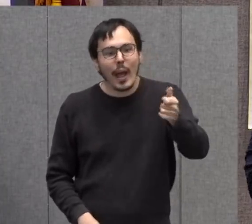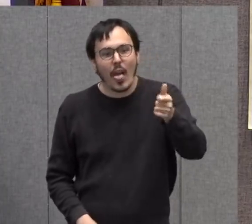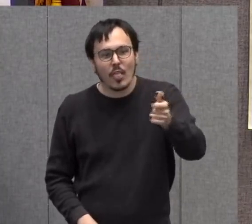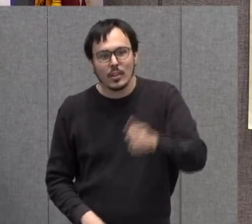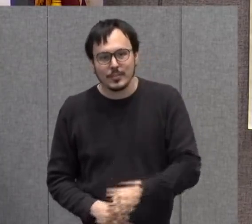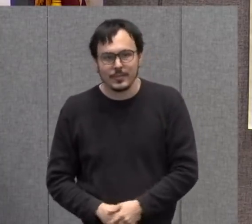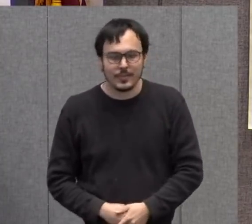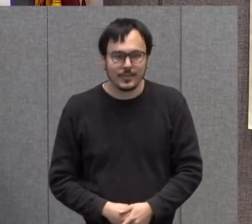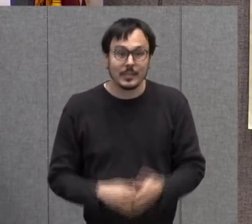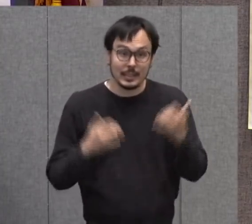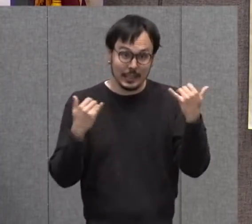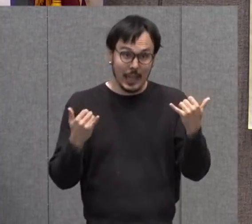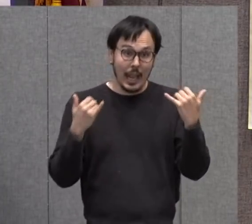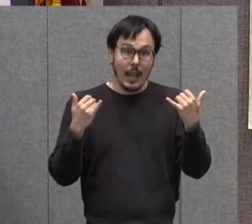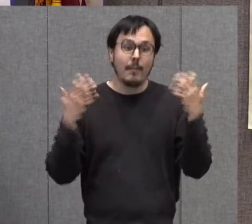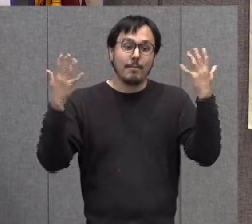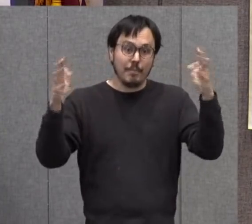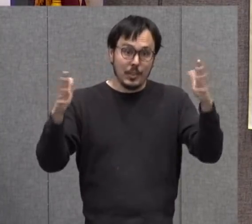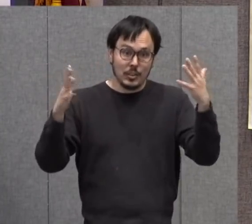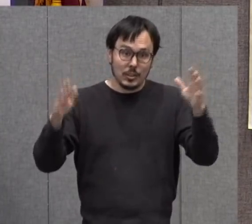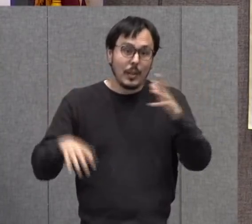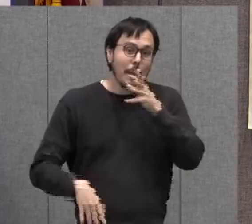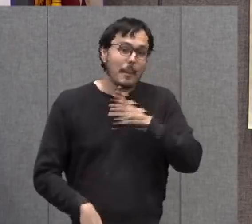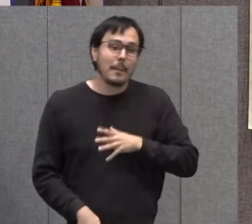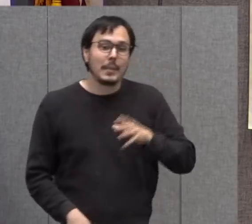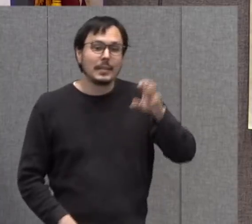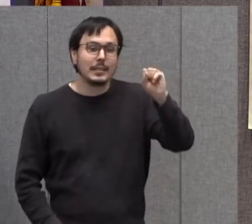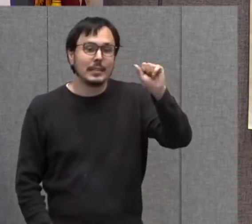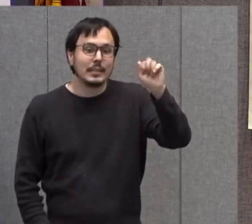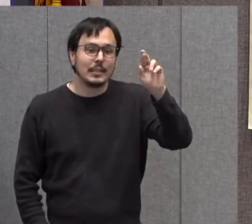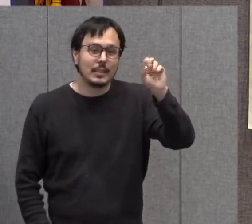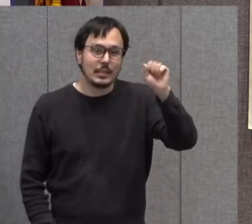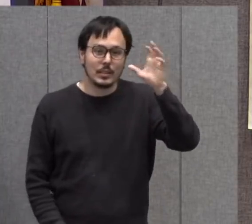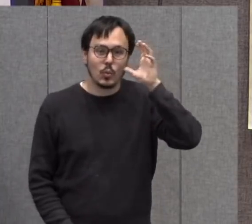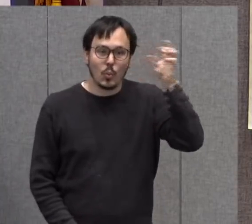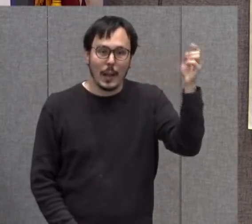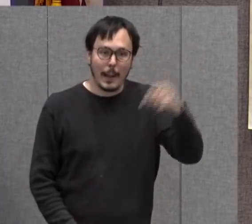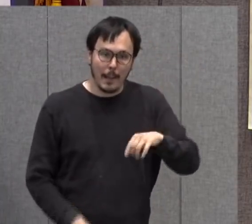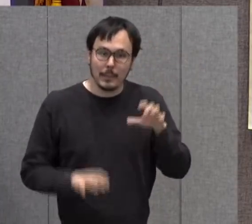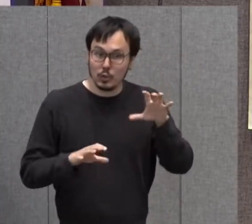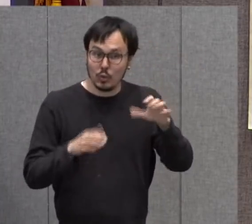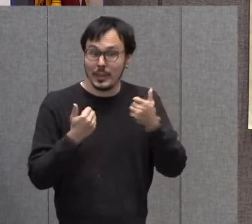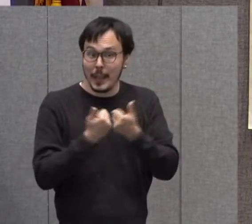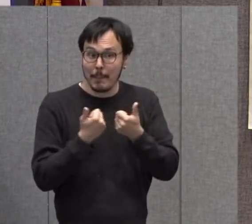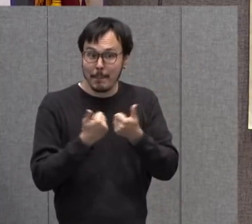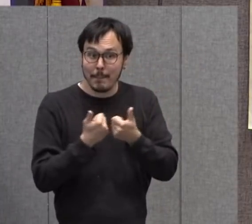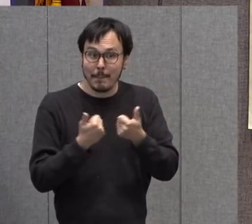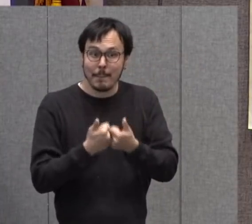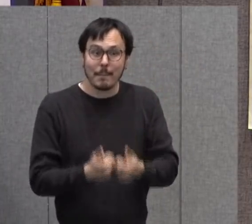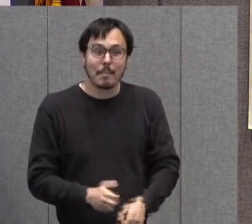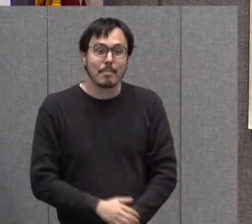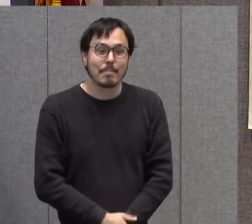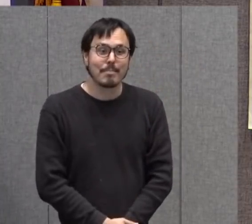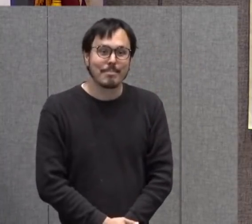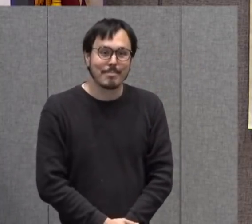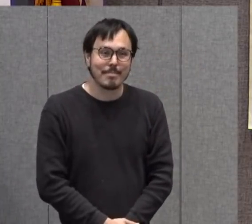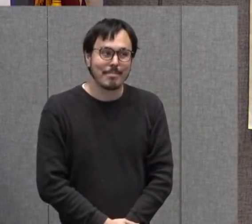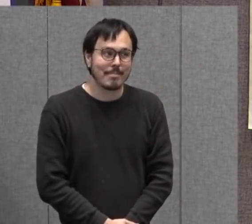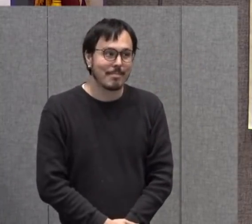All right, we're gonna wrap that up and Ms. Sears is gonna come out here and do a game with us. You're gonna stay with me right.